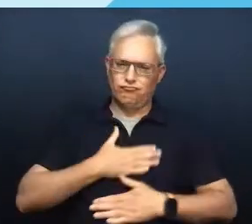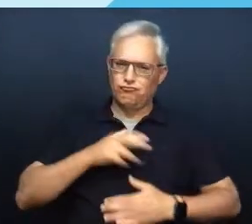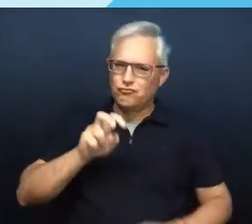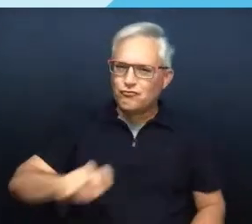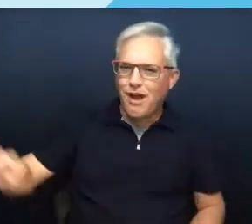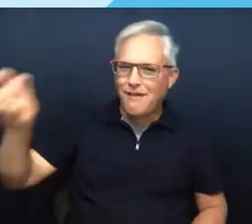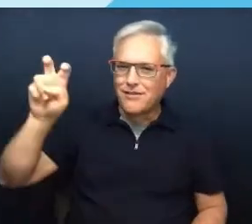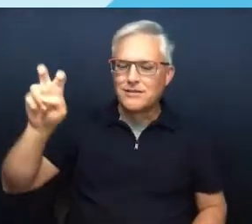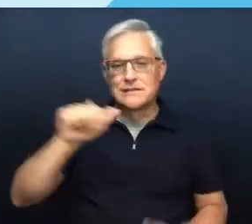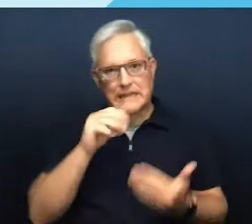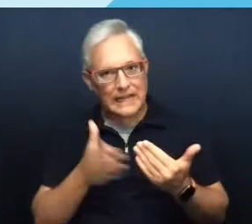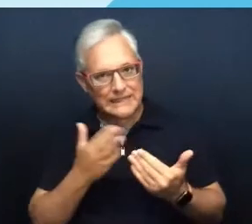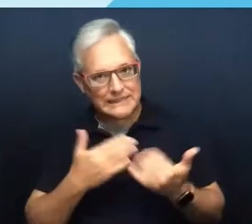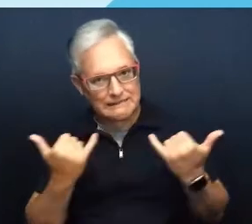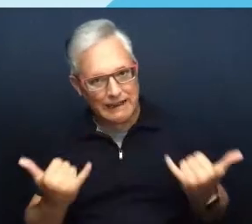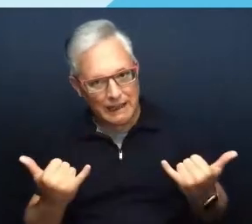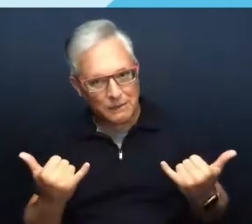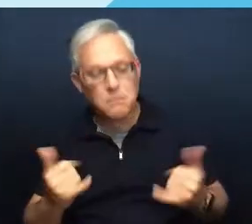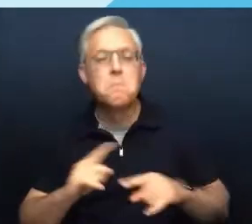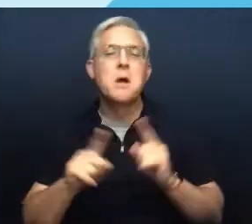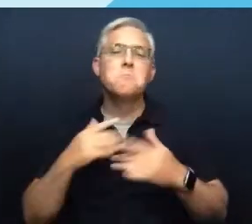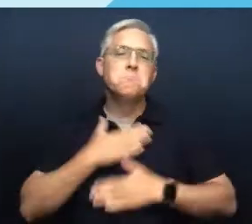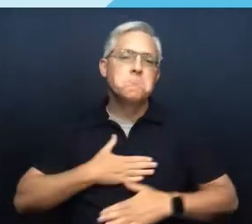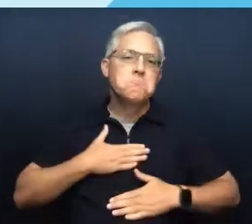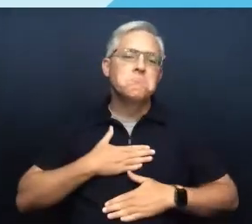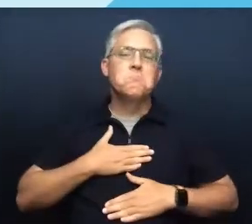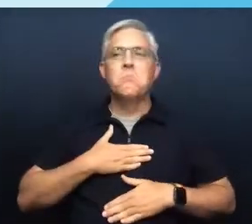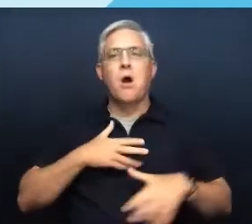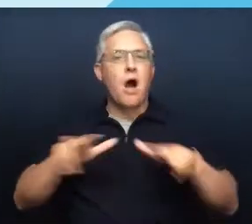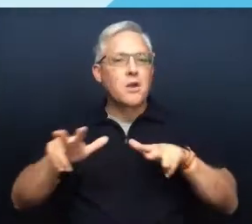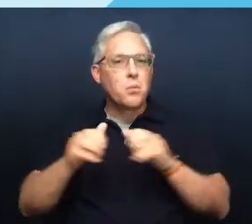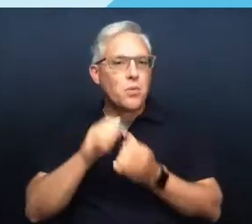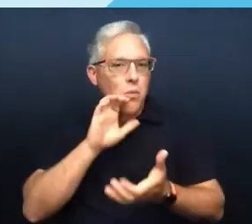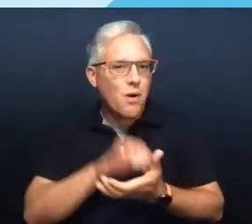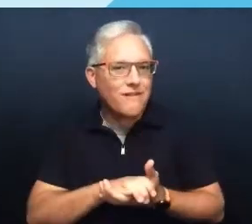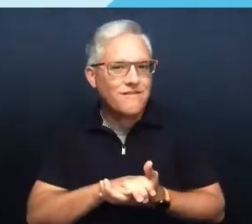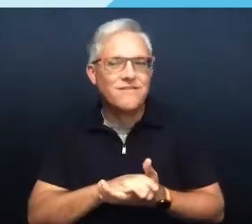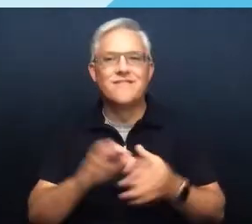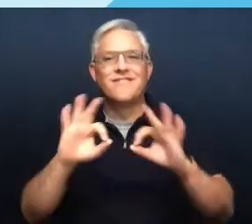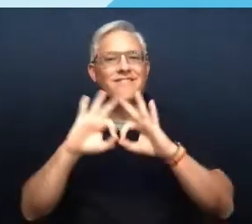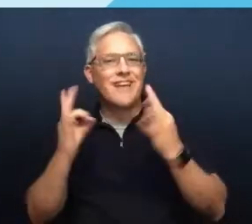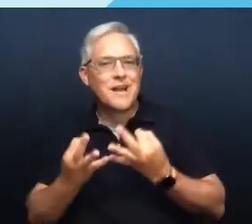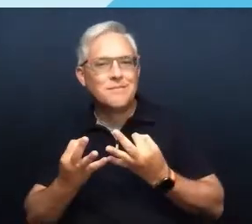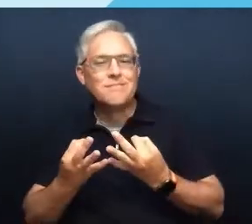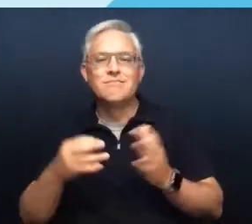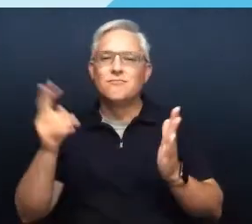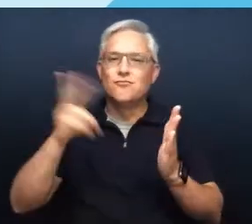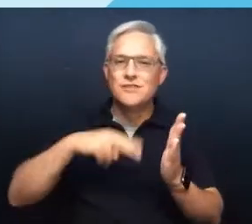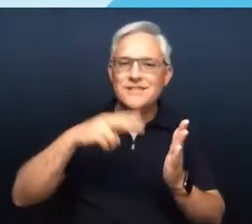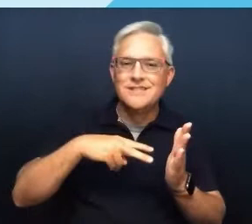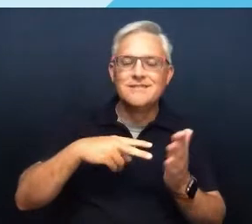reading, music and just definitely helping other people